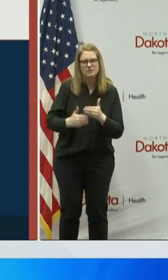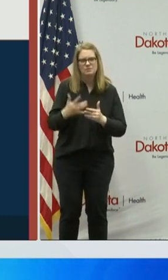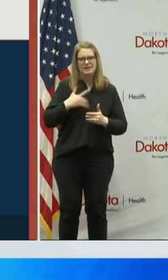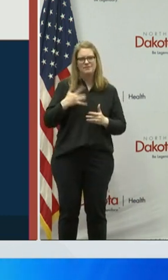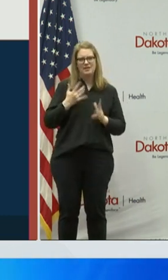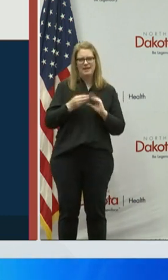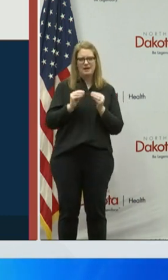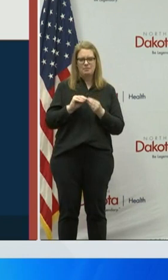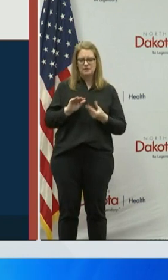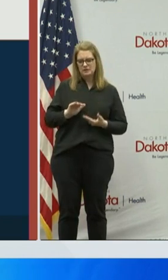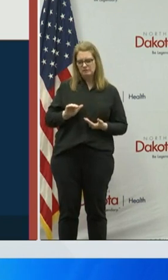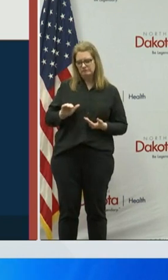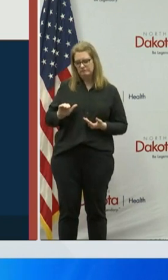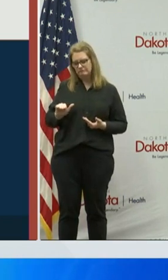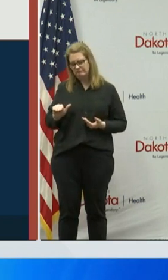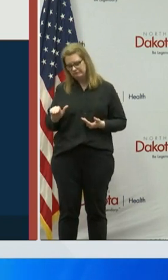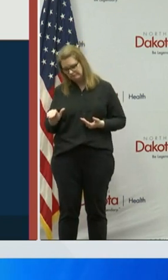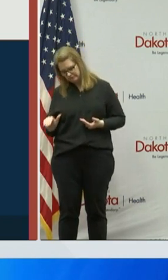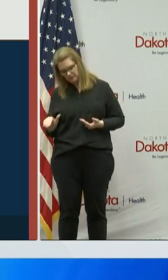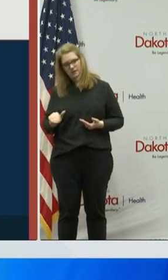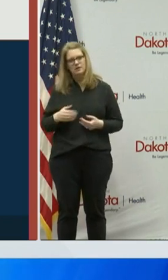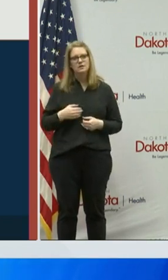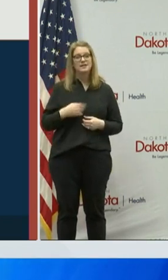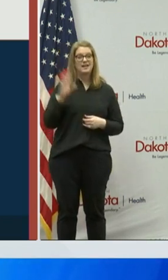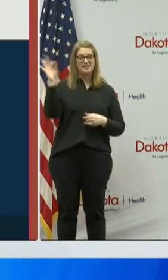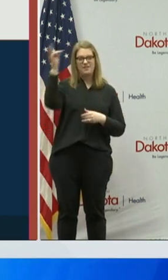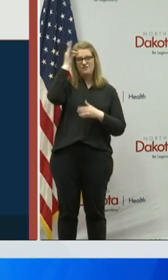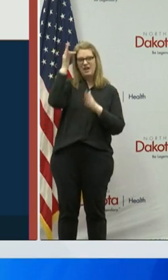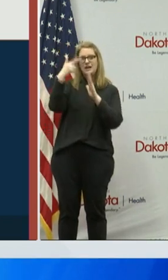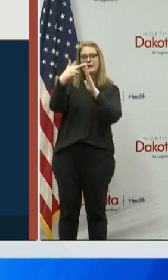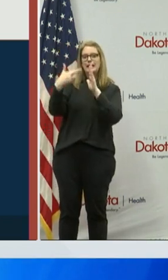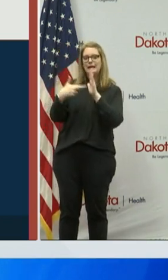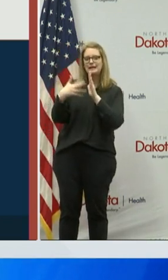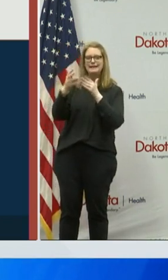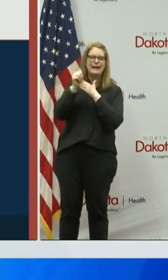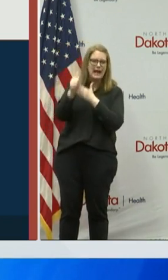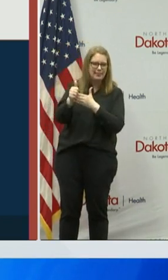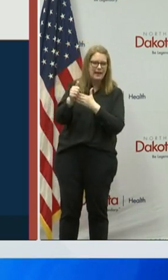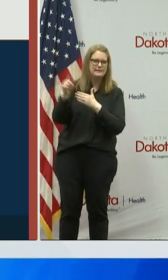MORE TESTING. WE'LL EXPECT TO SEE THAT NUMBER